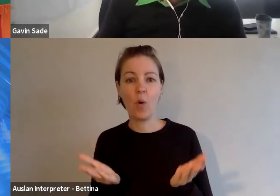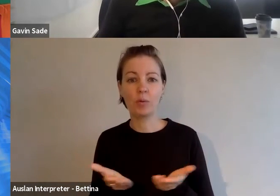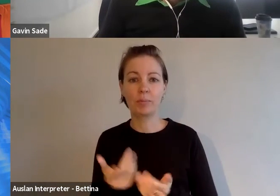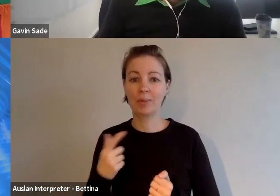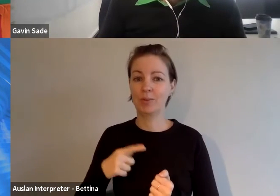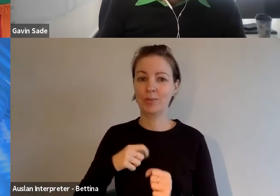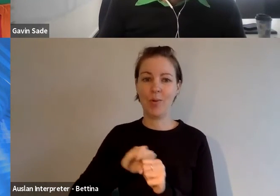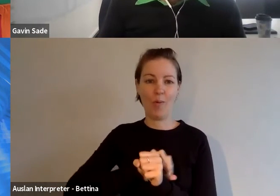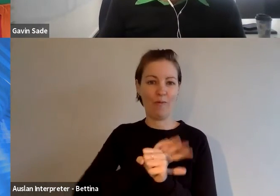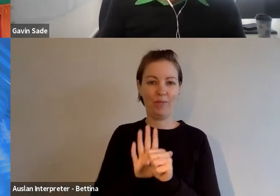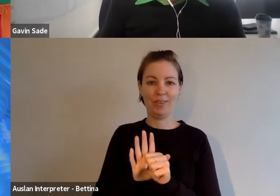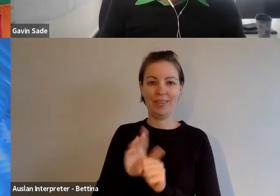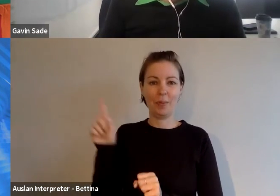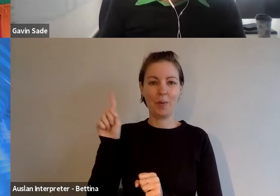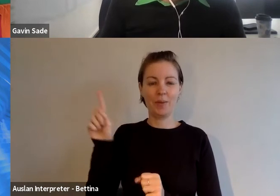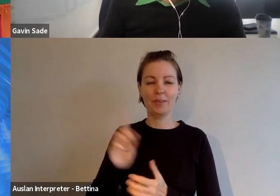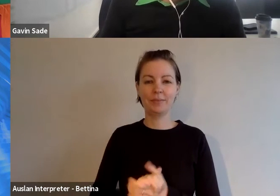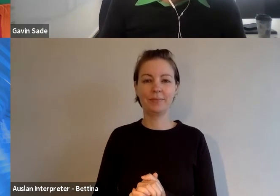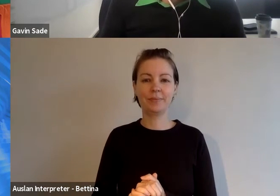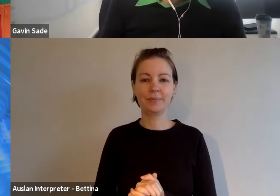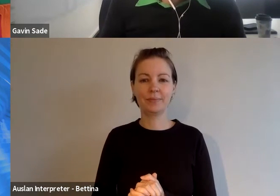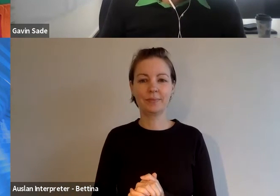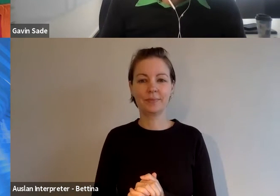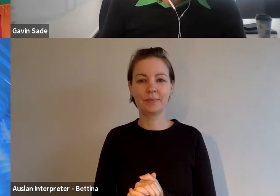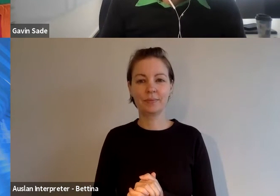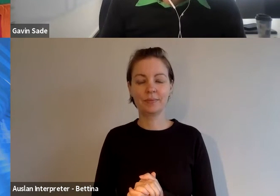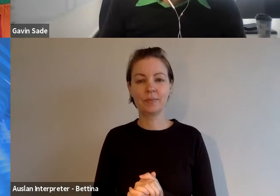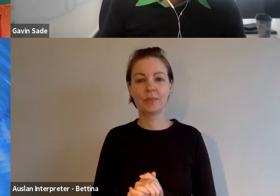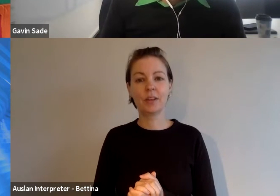to see the value of creative arts and creative industries